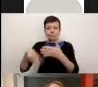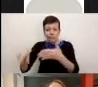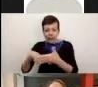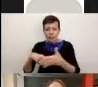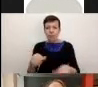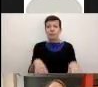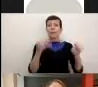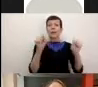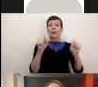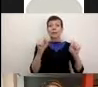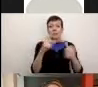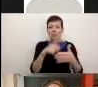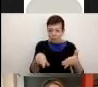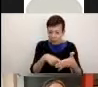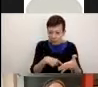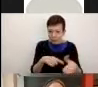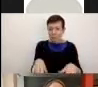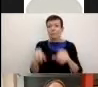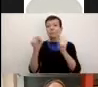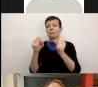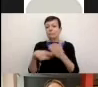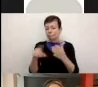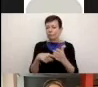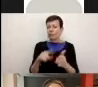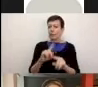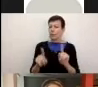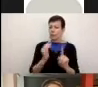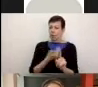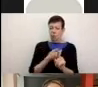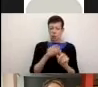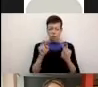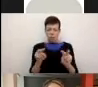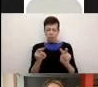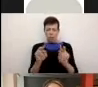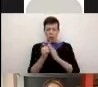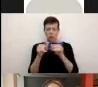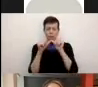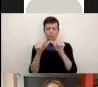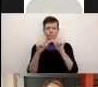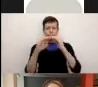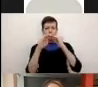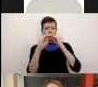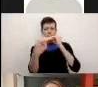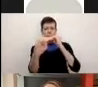at how the public funds that we’re stewarding are creating those conditions for the sector to recover.